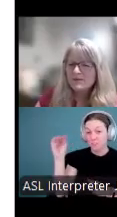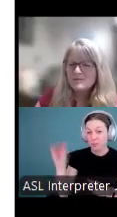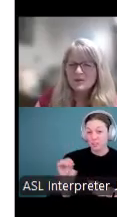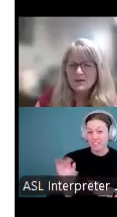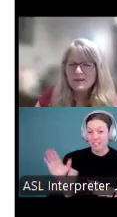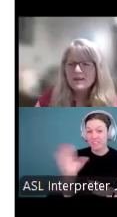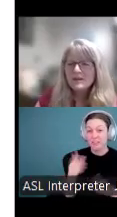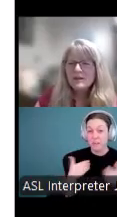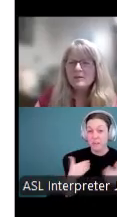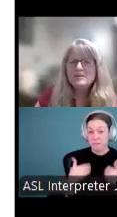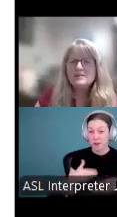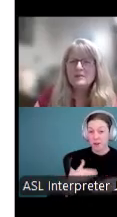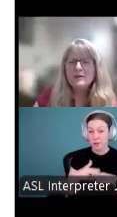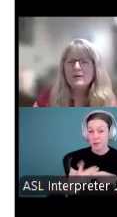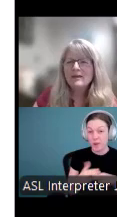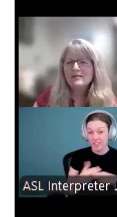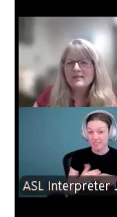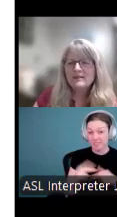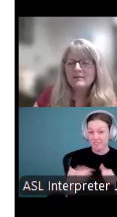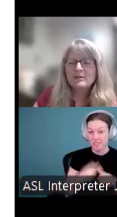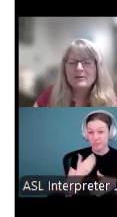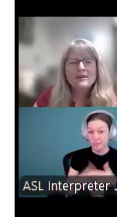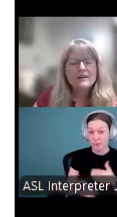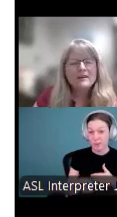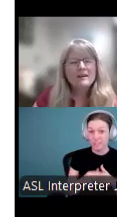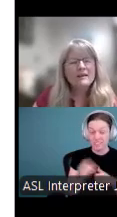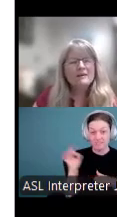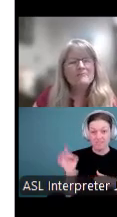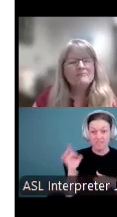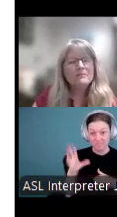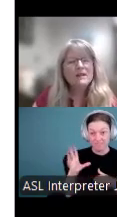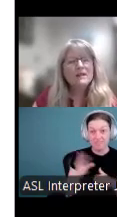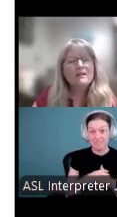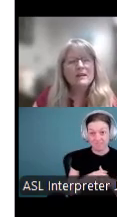they're first born, which is pretty wild to think about, and